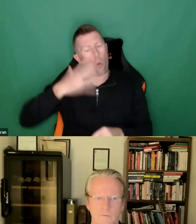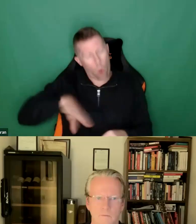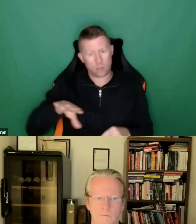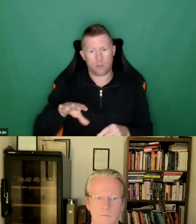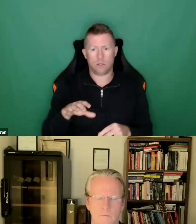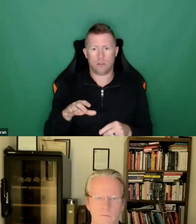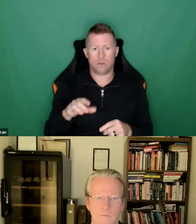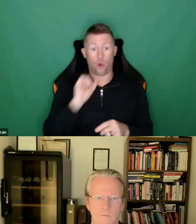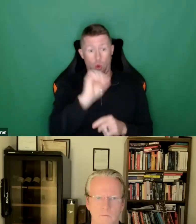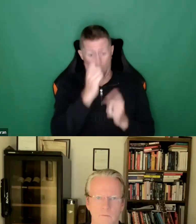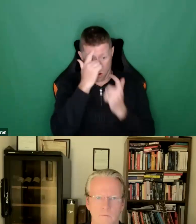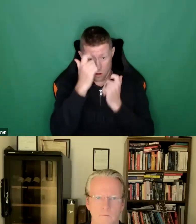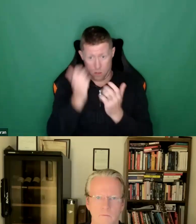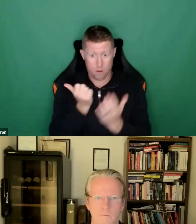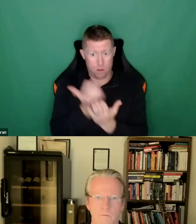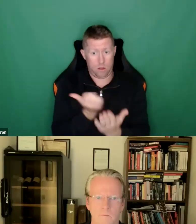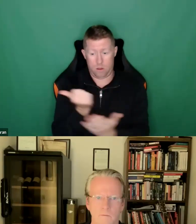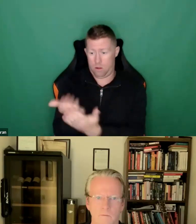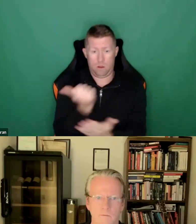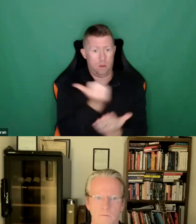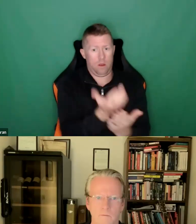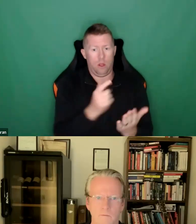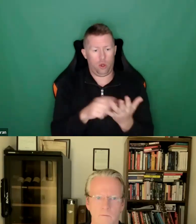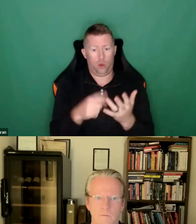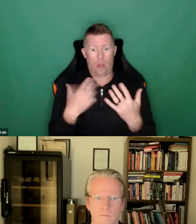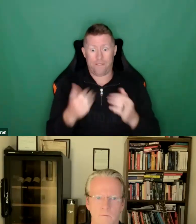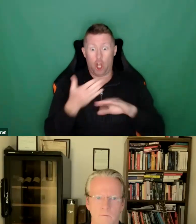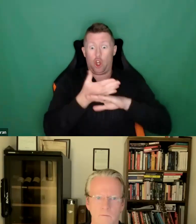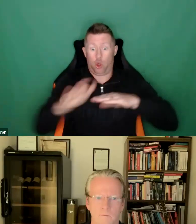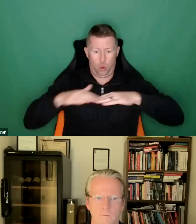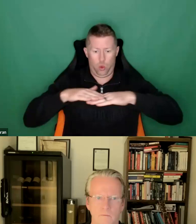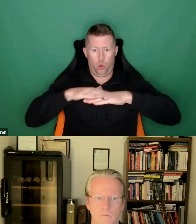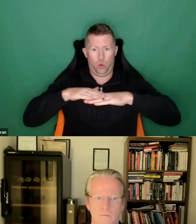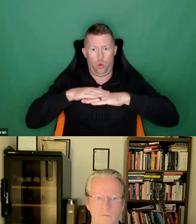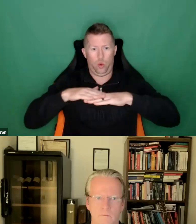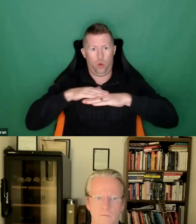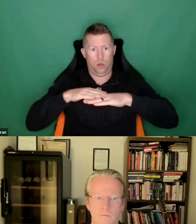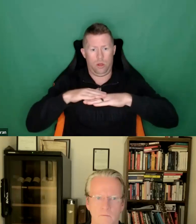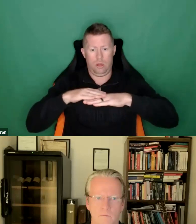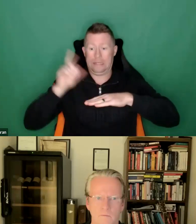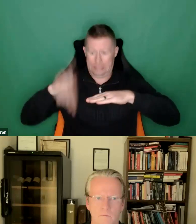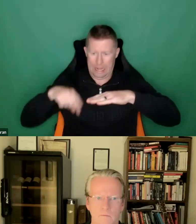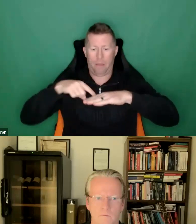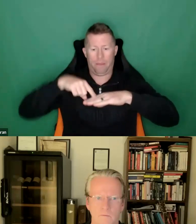would say that since COVID we have talked a lot more about well-being and a lot of schools are now hiring mental health